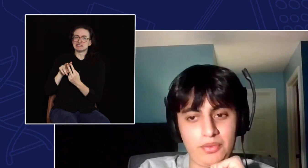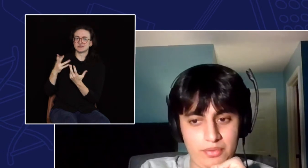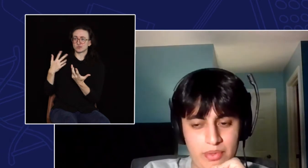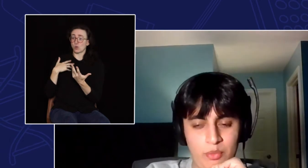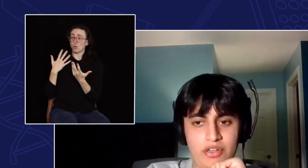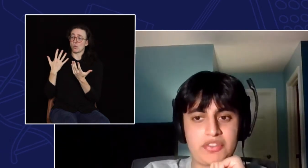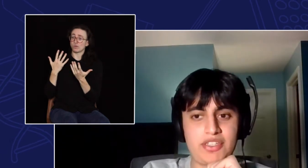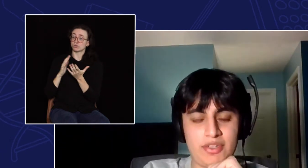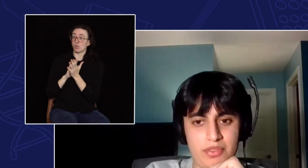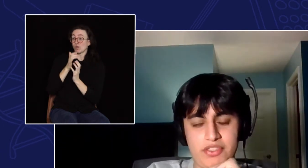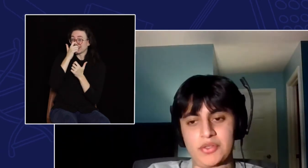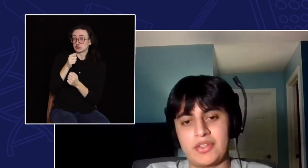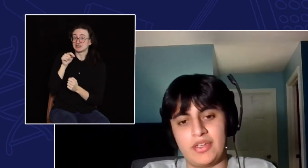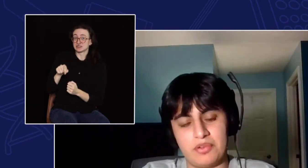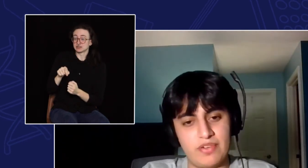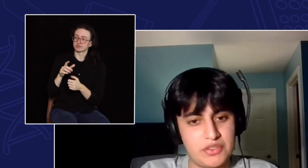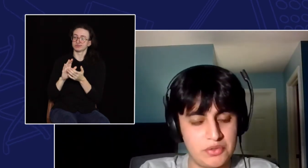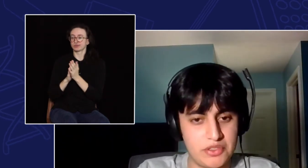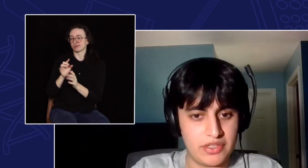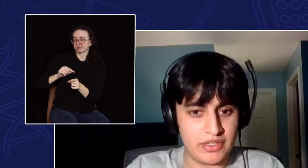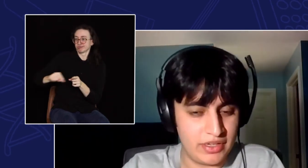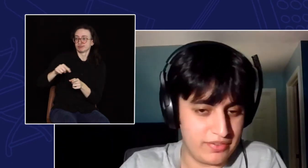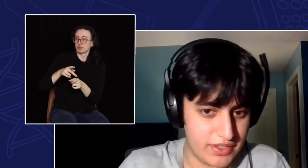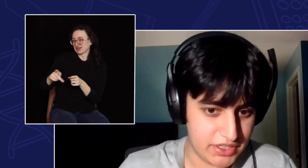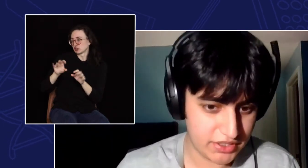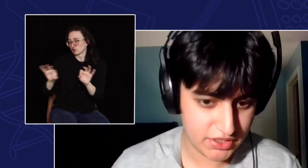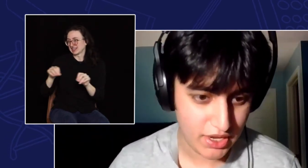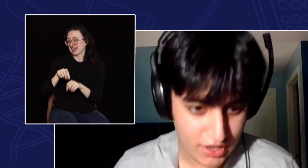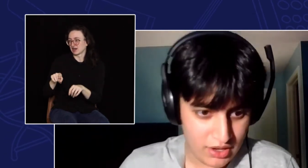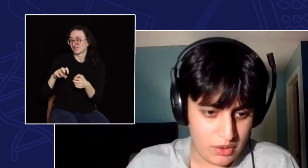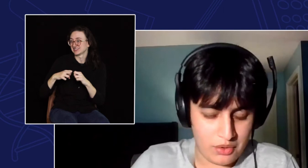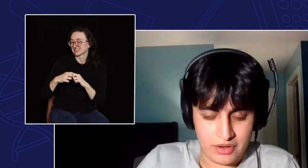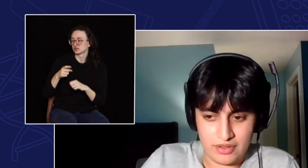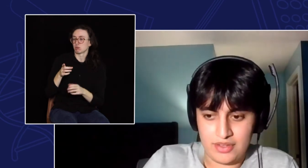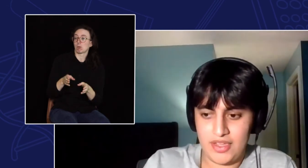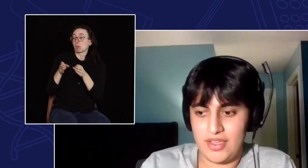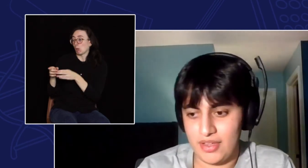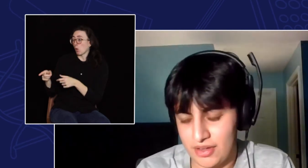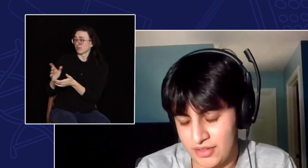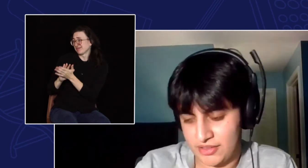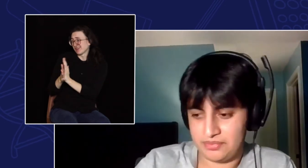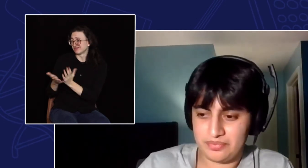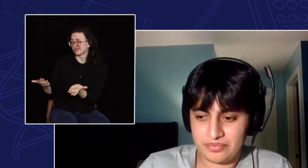would be more interested in pursuing a professional degree in physics or...